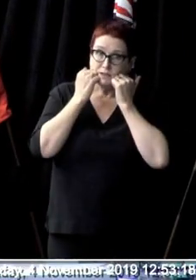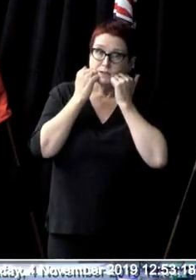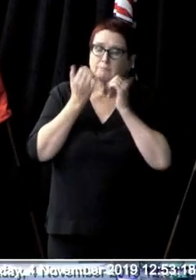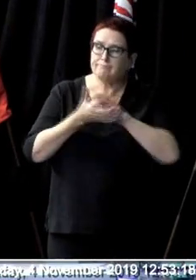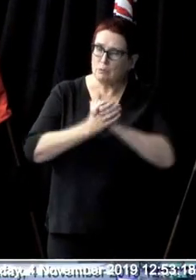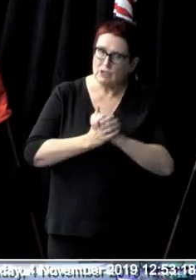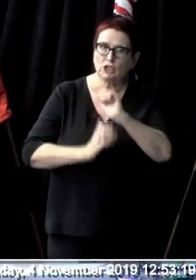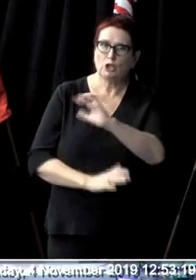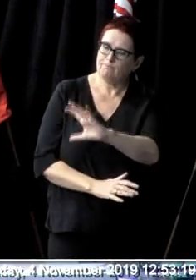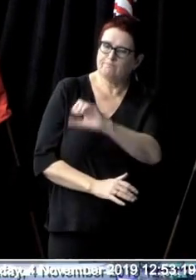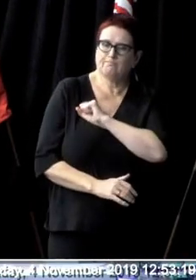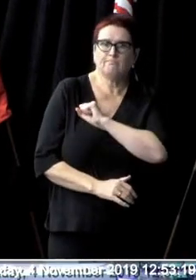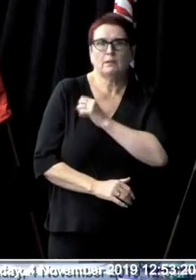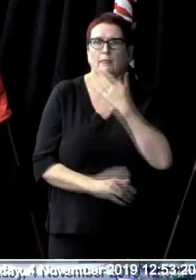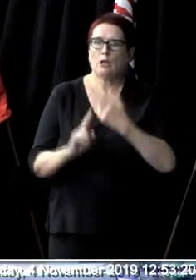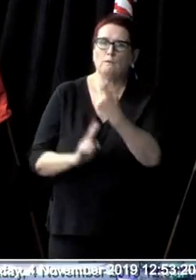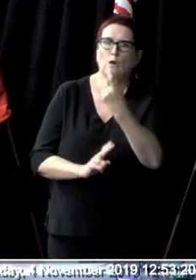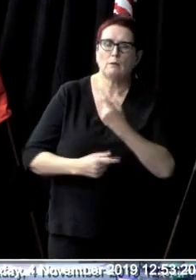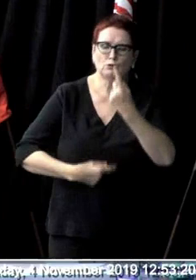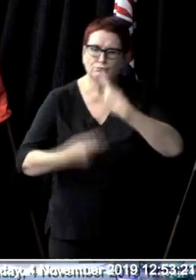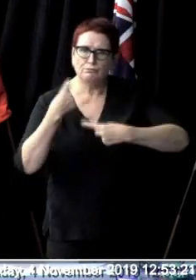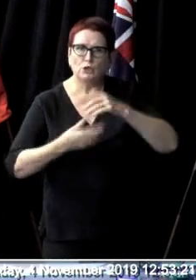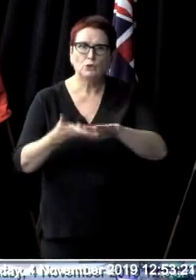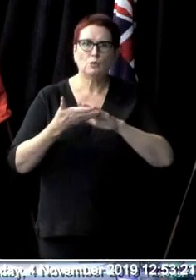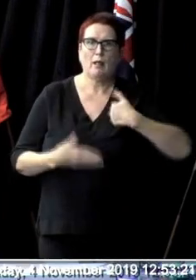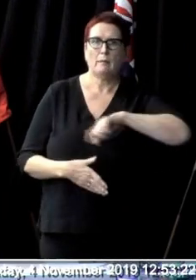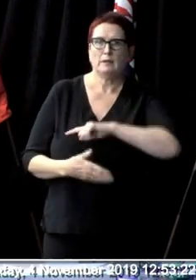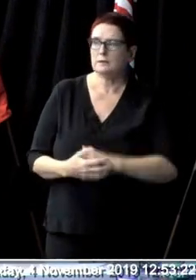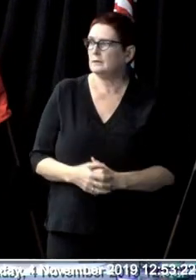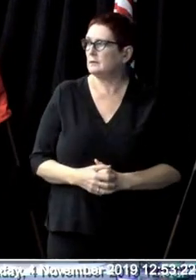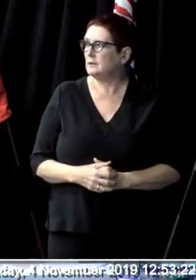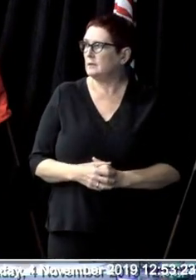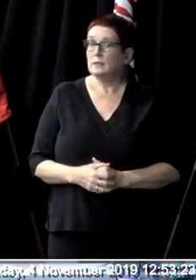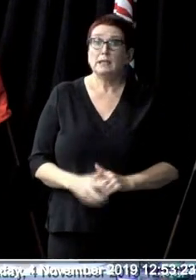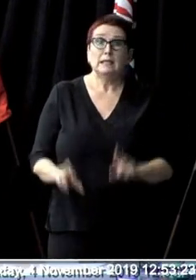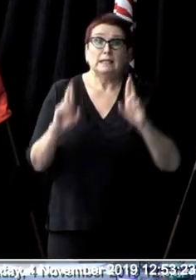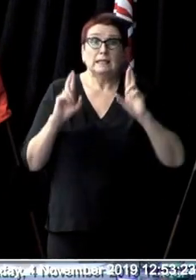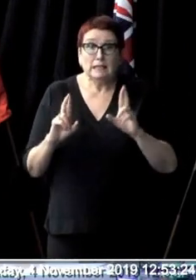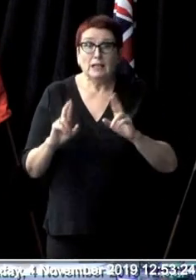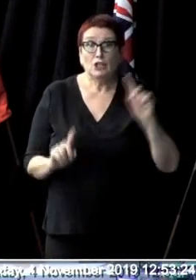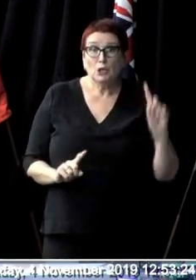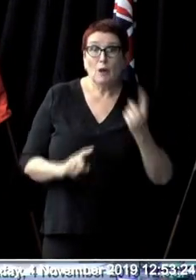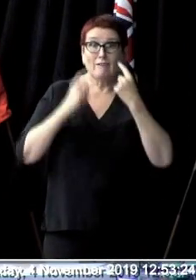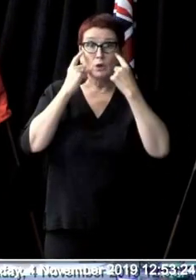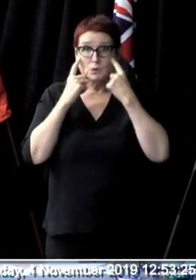your courage and your willingness to come and help us, and I hope that you will remember this, as the first witness of this Royal Commission?